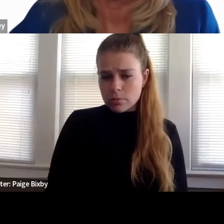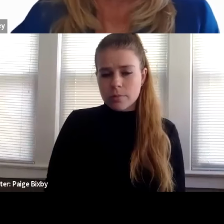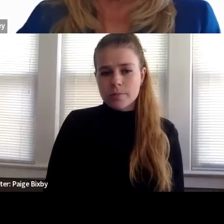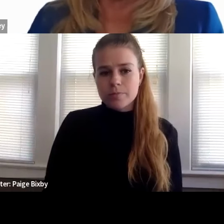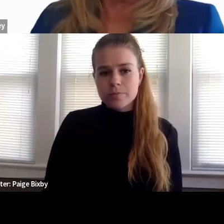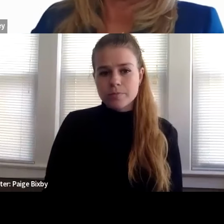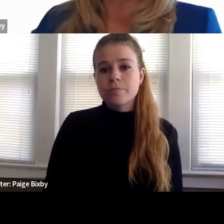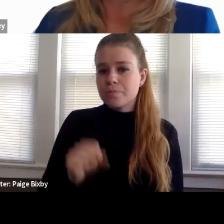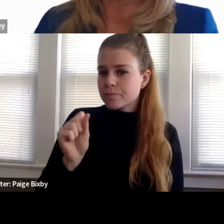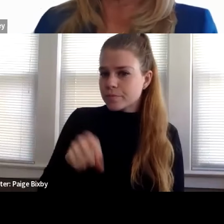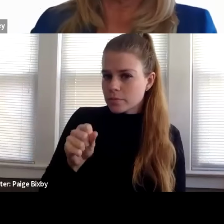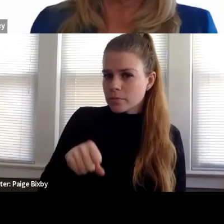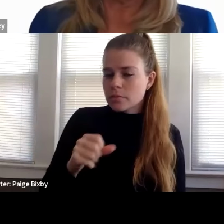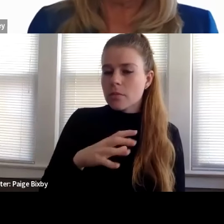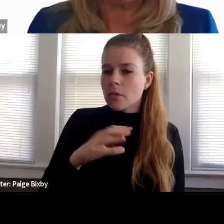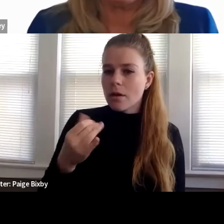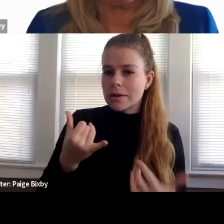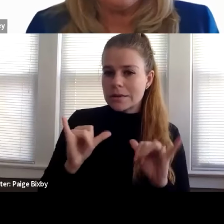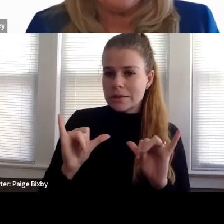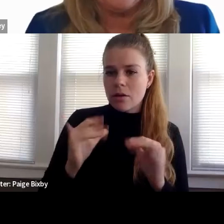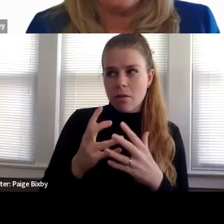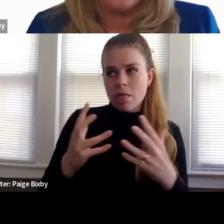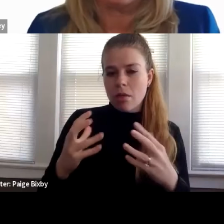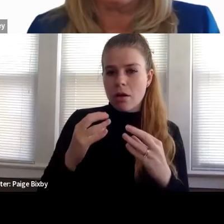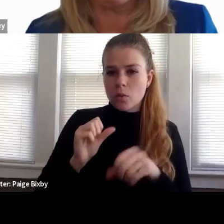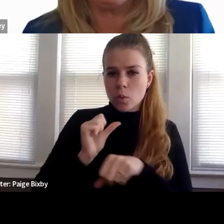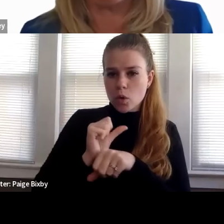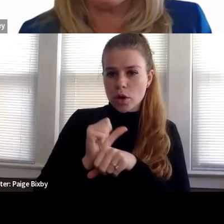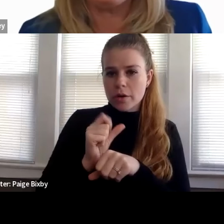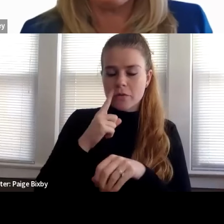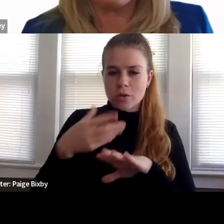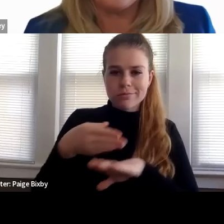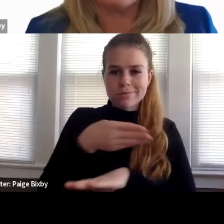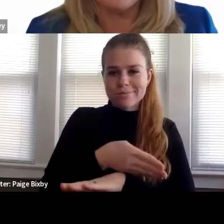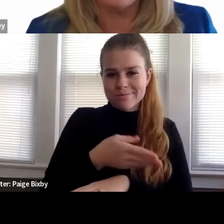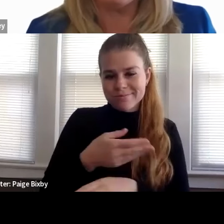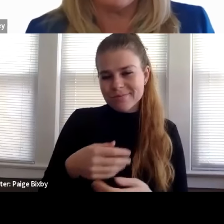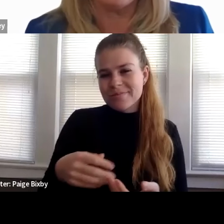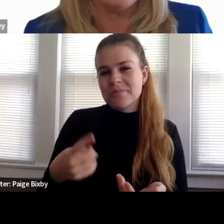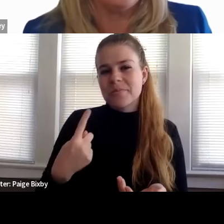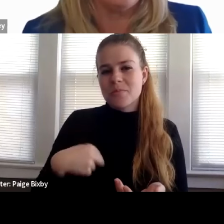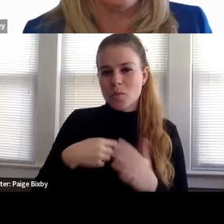Yes, and we still have far to go on the plan of safe care. We've been running a pilot model,